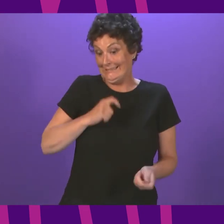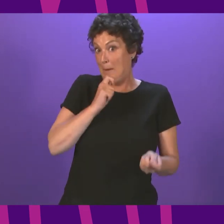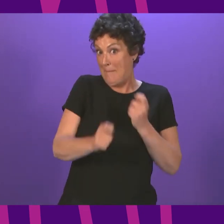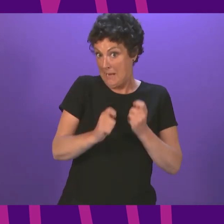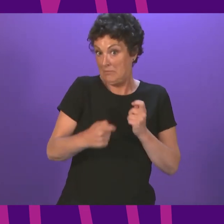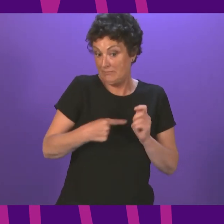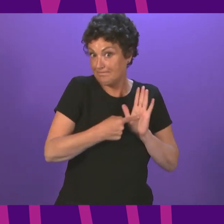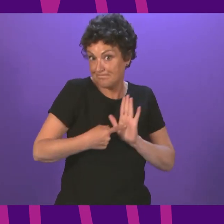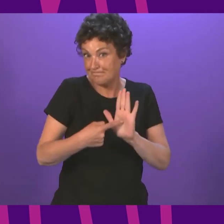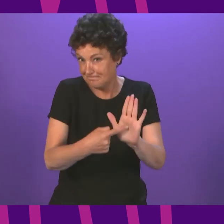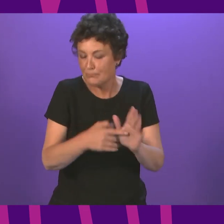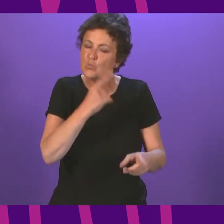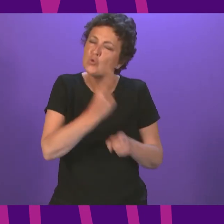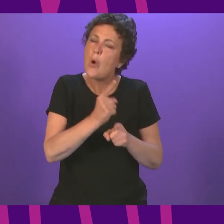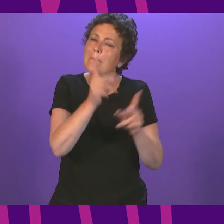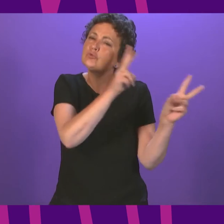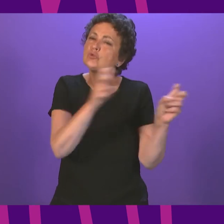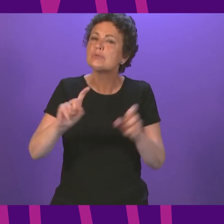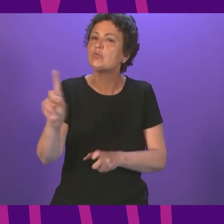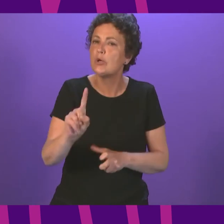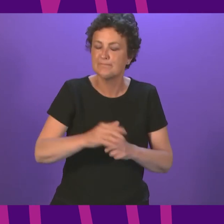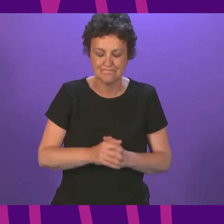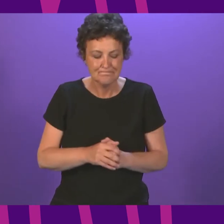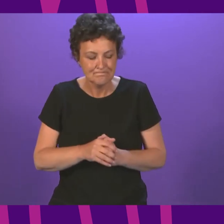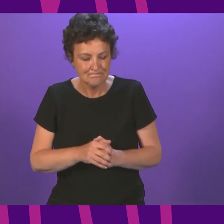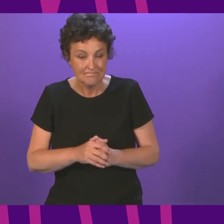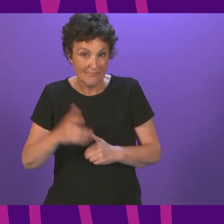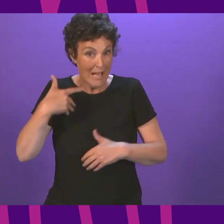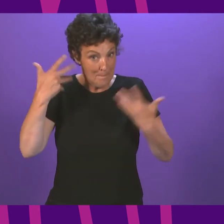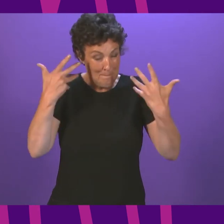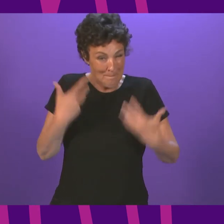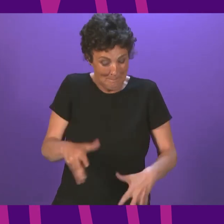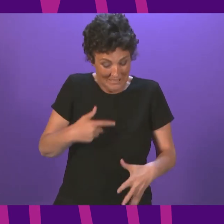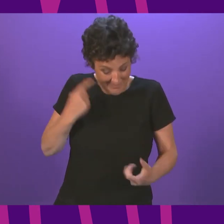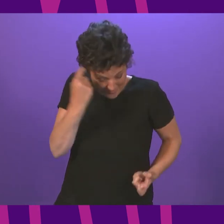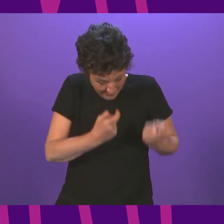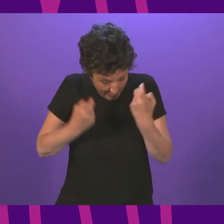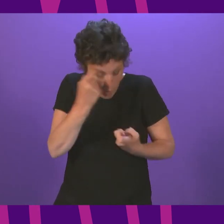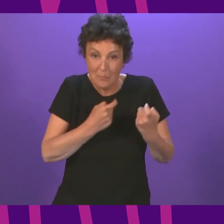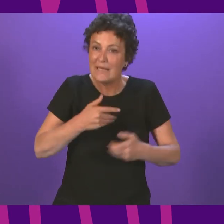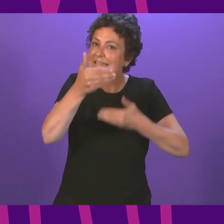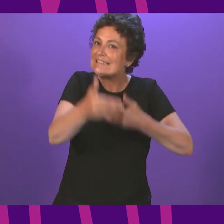reports on specific topics. I have consolidated the intentions of stage 2 amendments 25 to